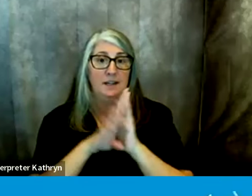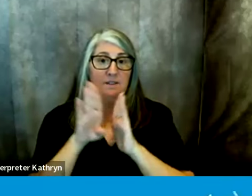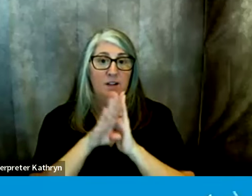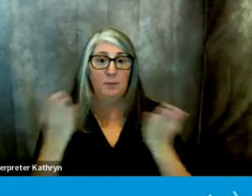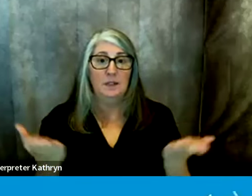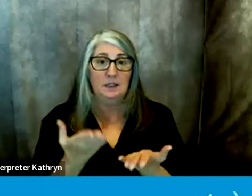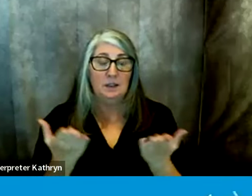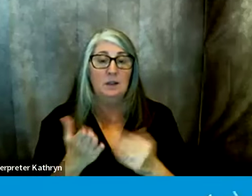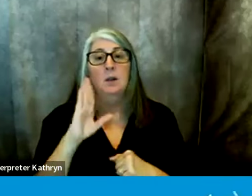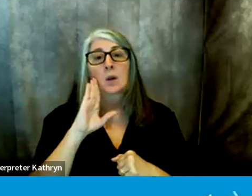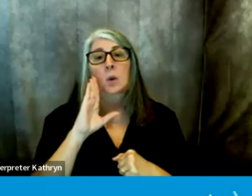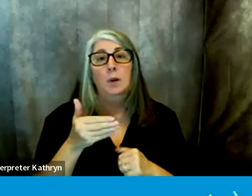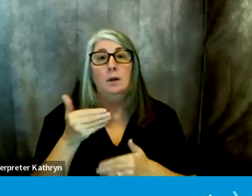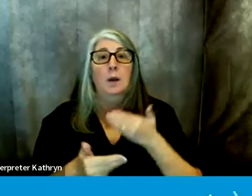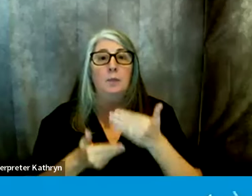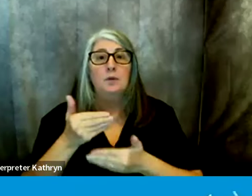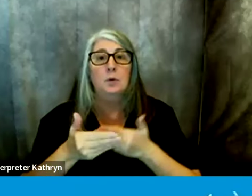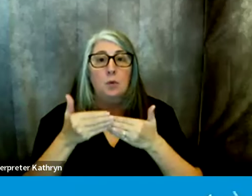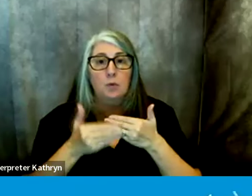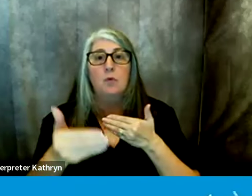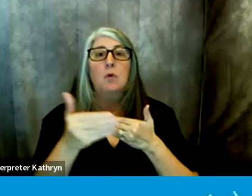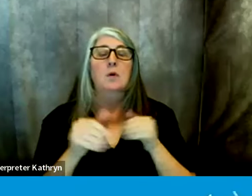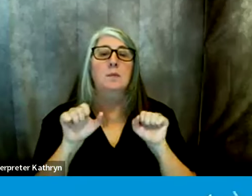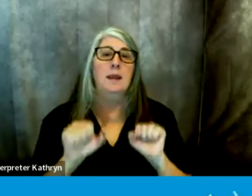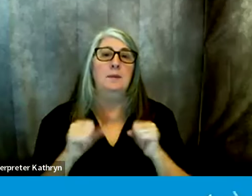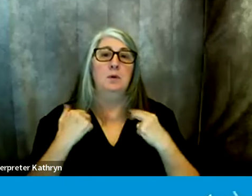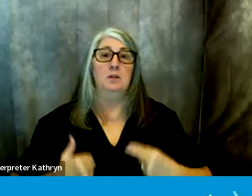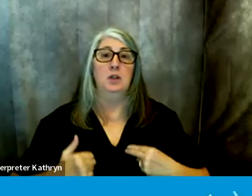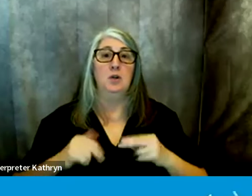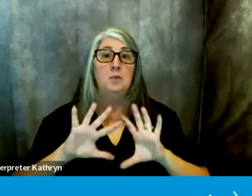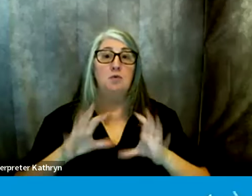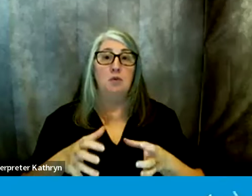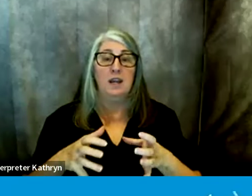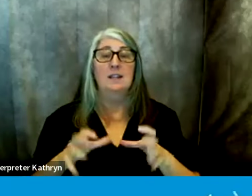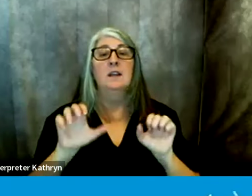is a step forward in us being able as a human race to address neurological problems